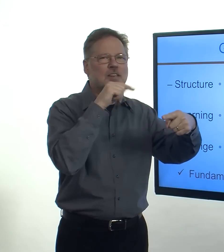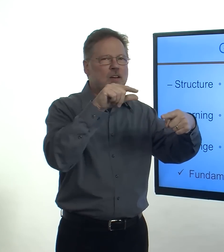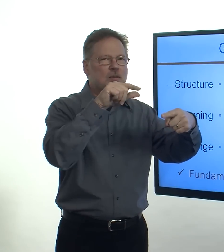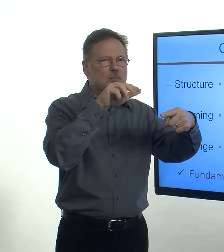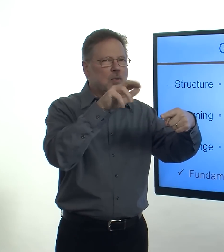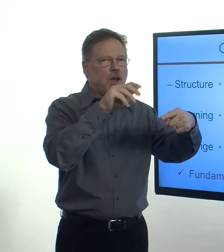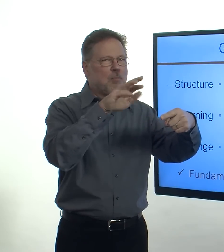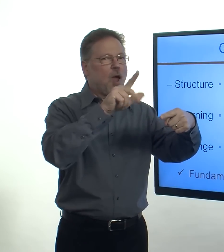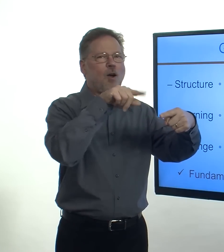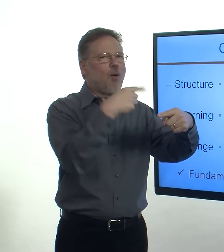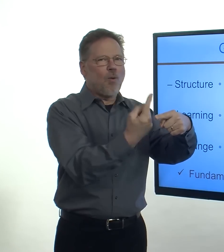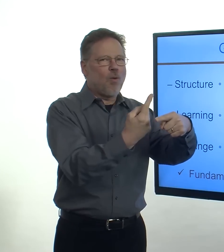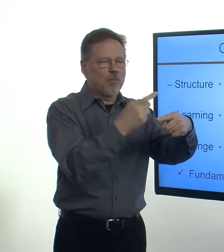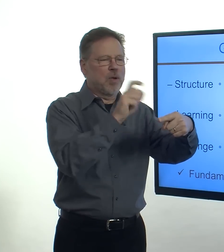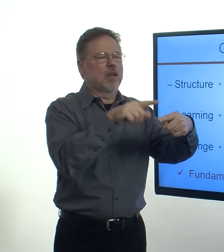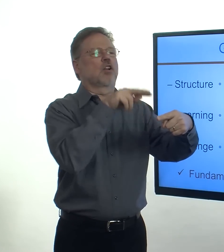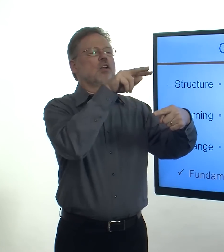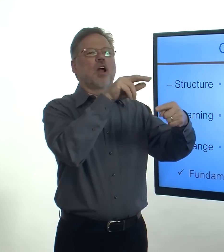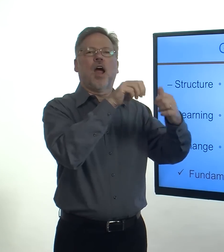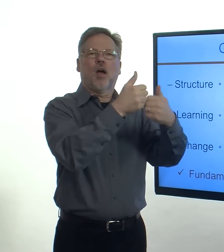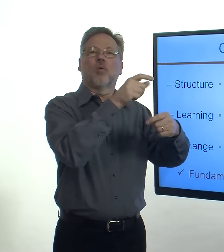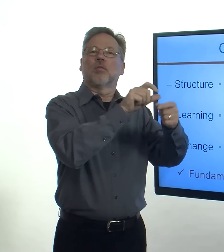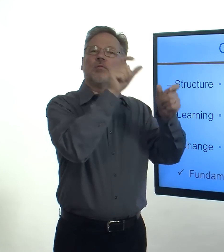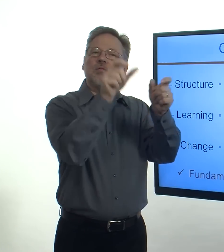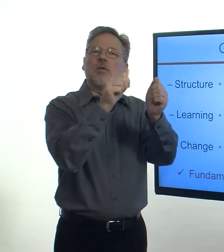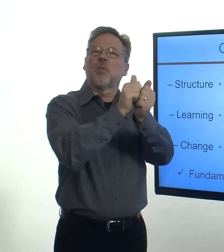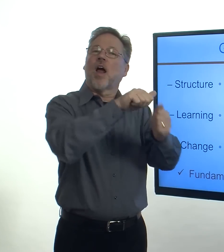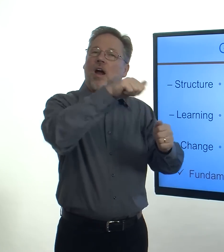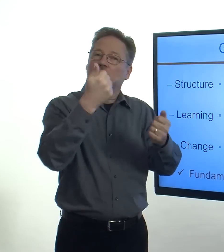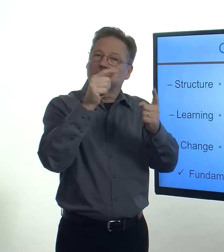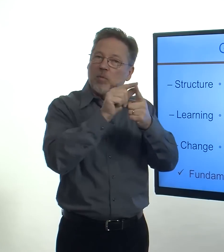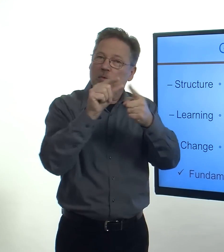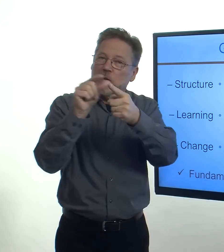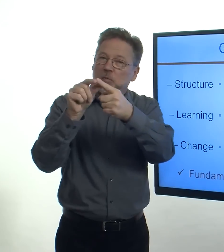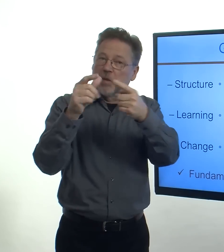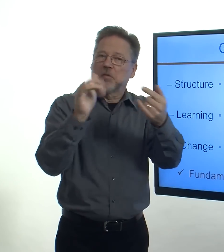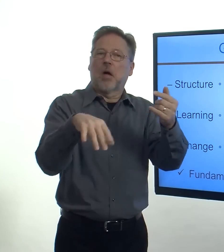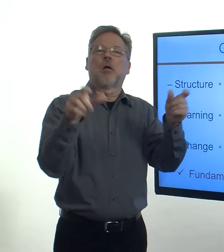main focus, but they alone don’t constitute grammar. They work in conjunction with other